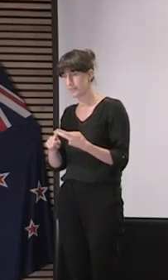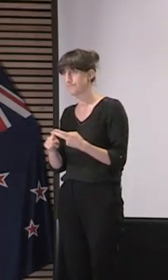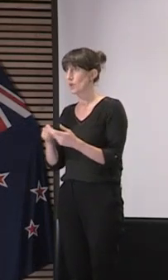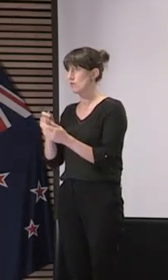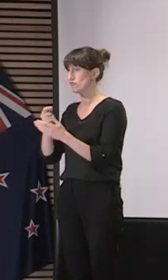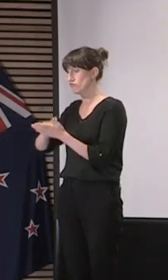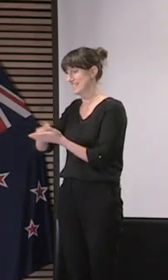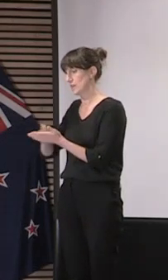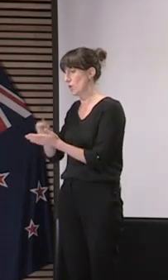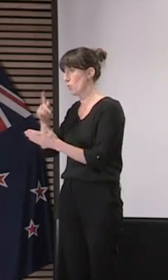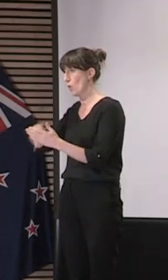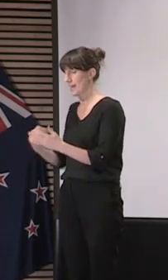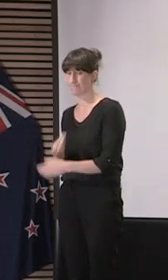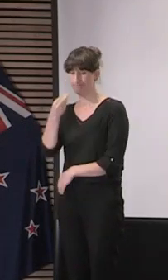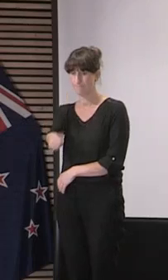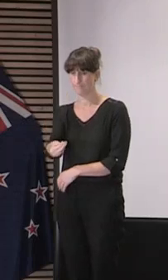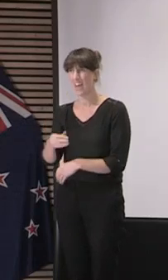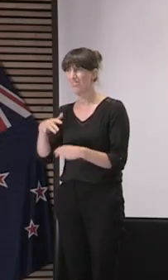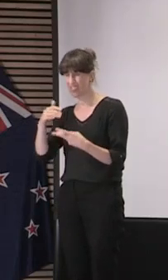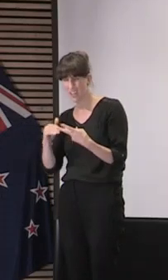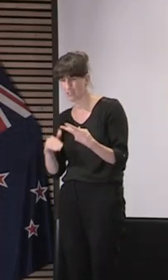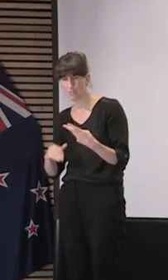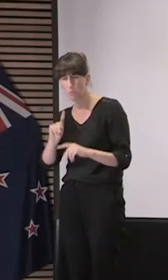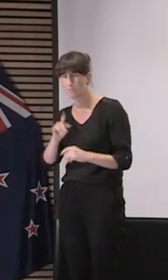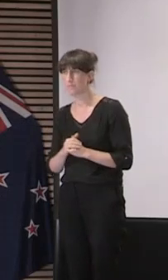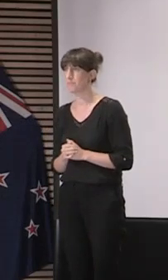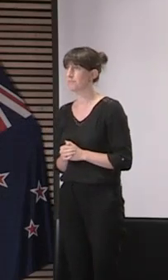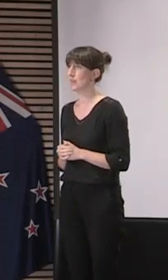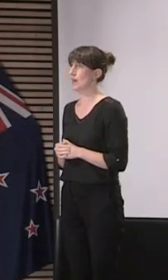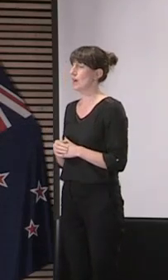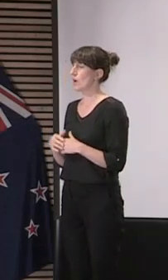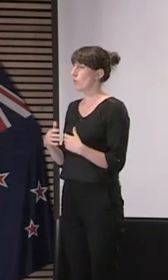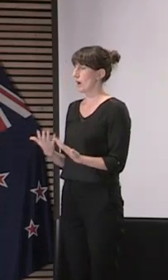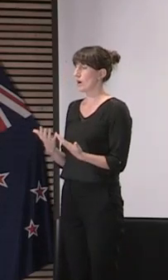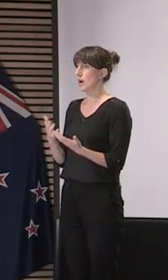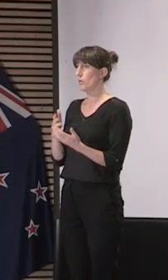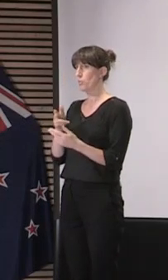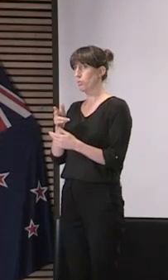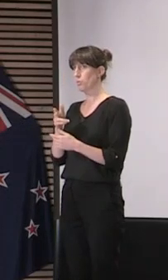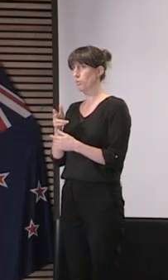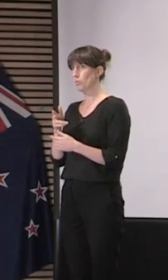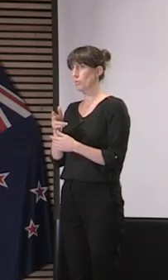warned - is it written, verbal? How does it work? We have in many of the cases